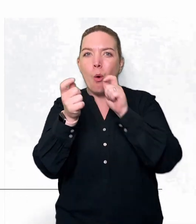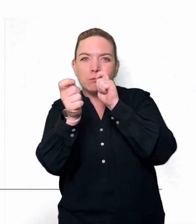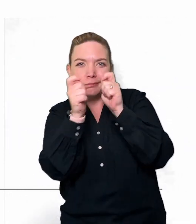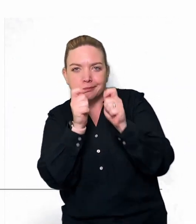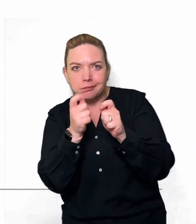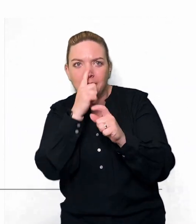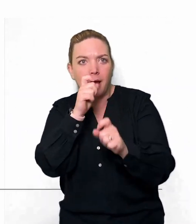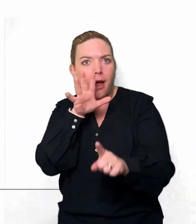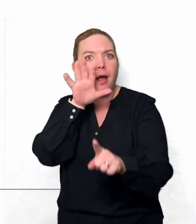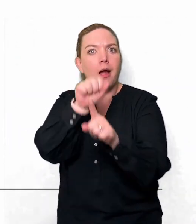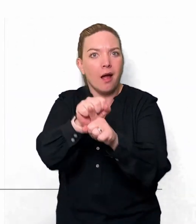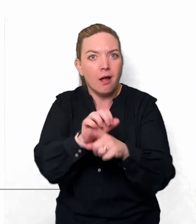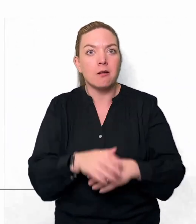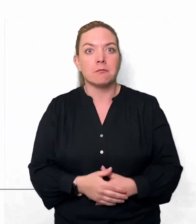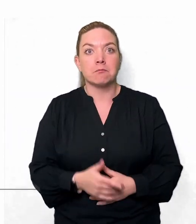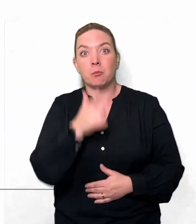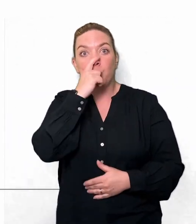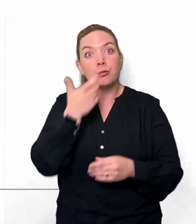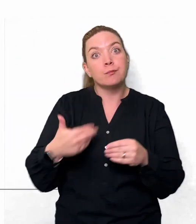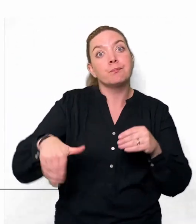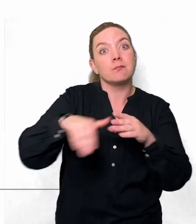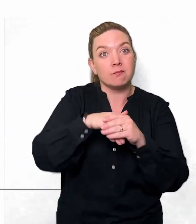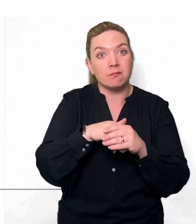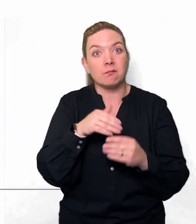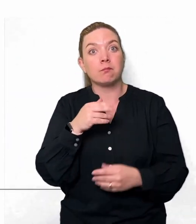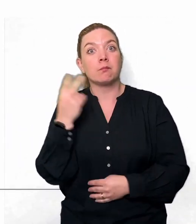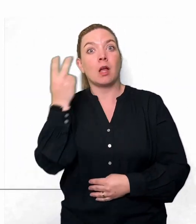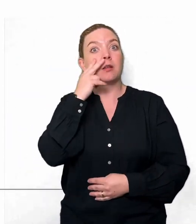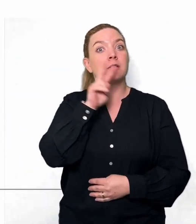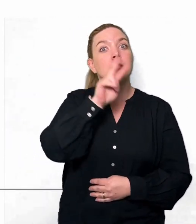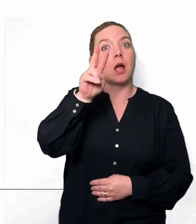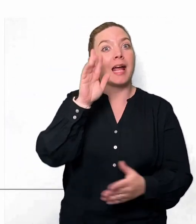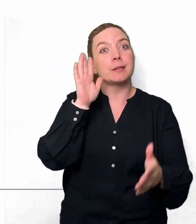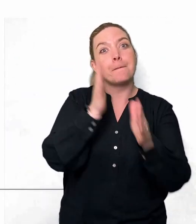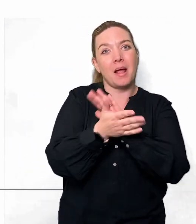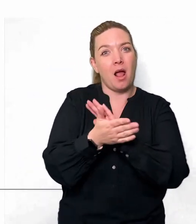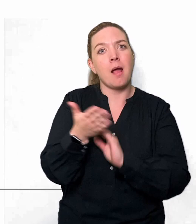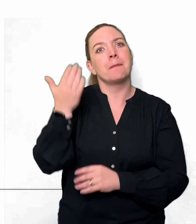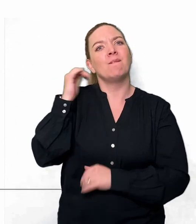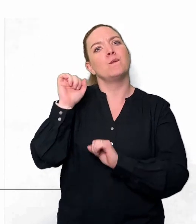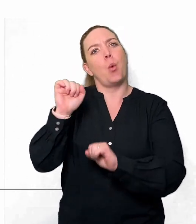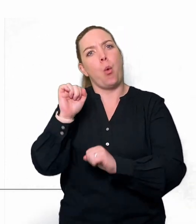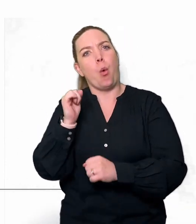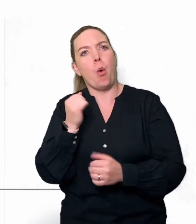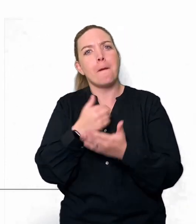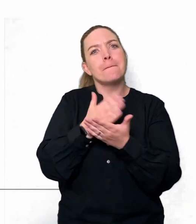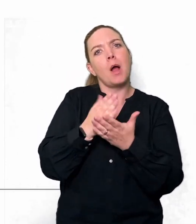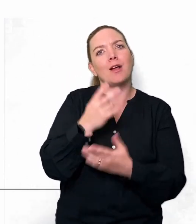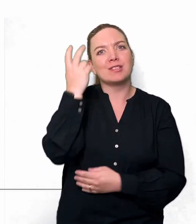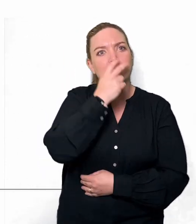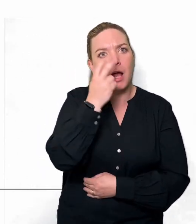through to people who are sight impaired, previously referred to as “partially sighted” or "severely sight impaired" or blind